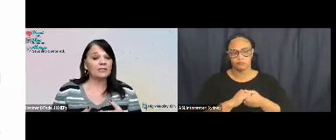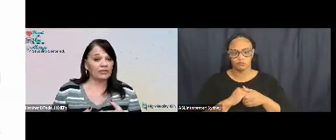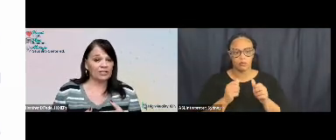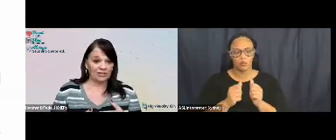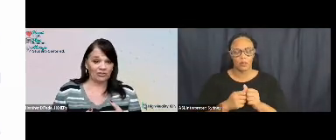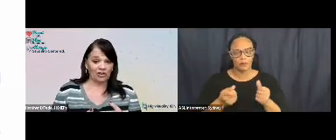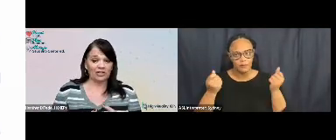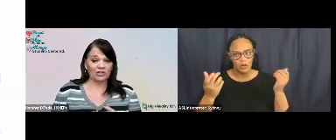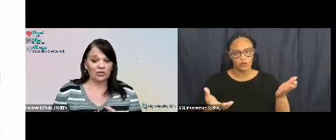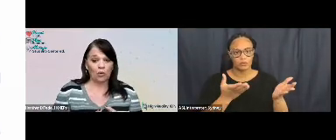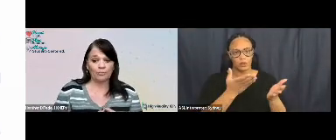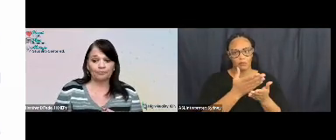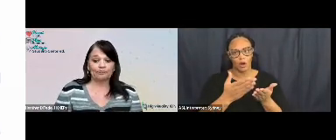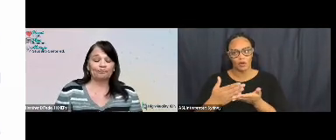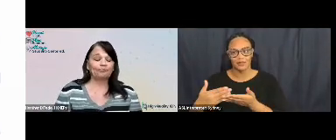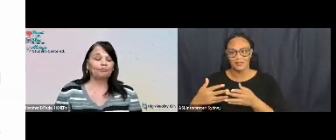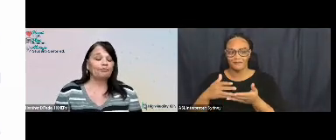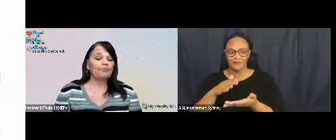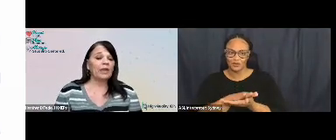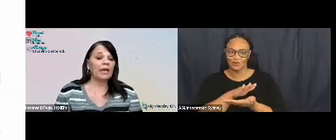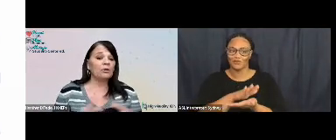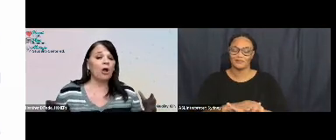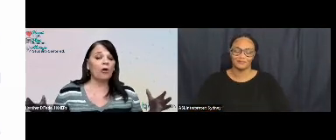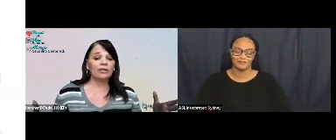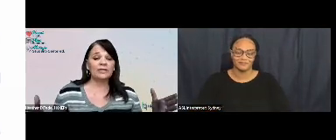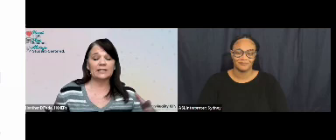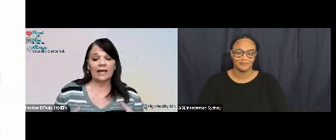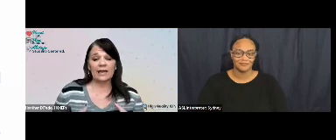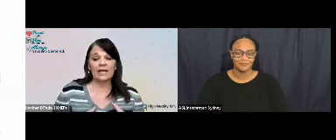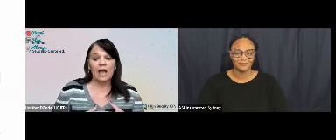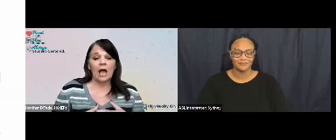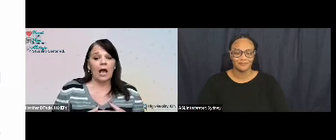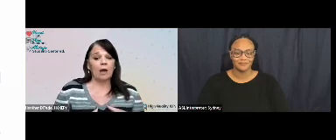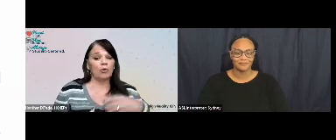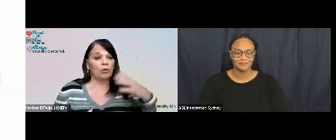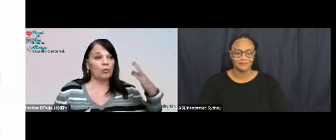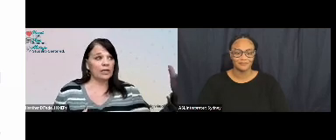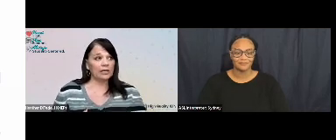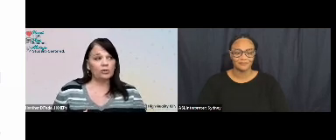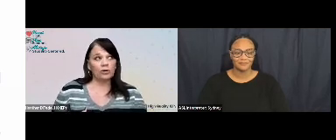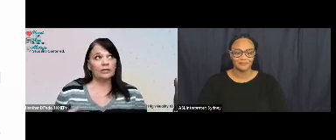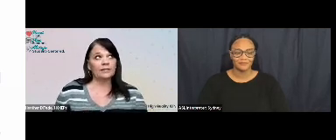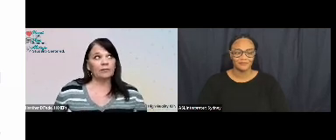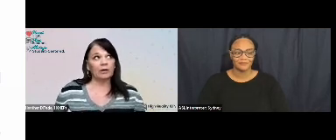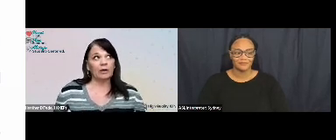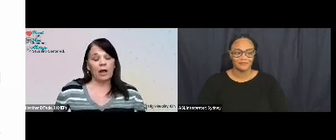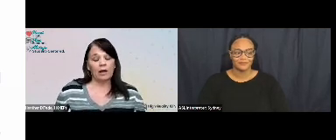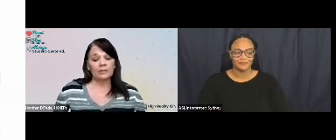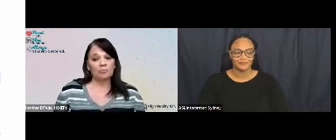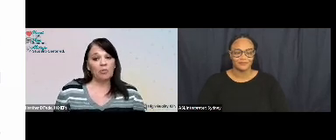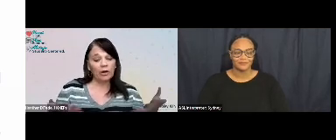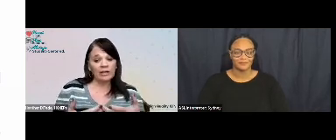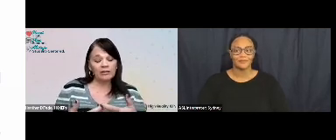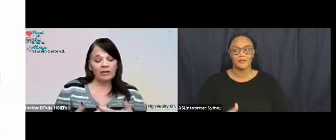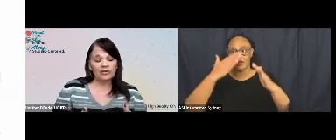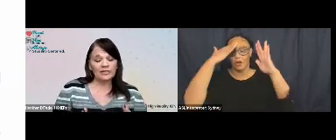uh parts of a district in a school. And hopefully today um we're working towards in uh supporting